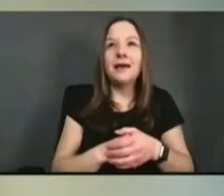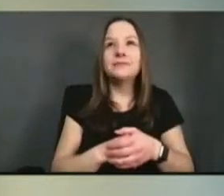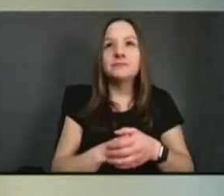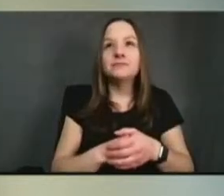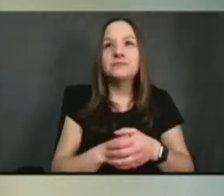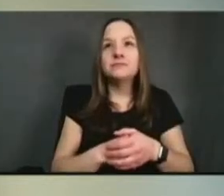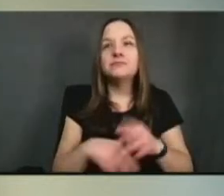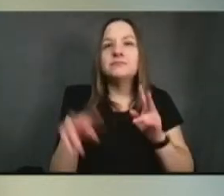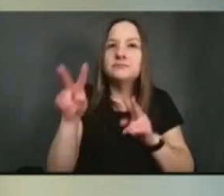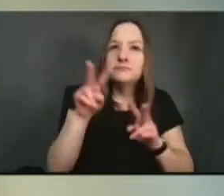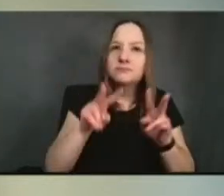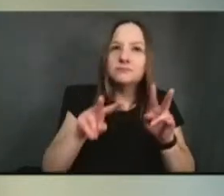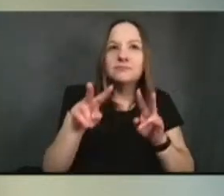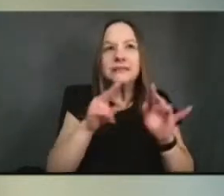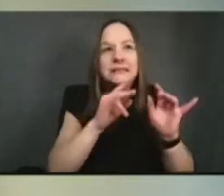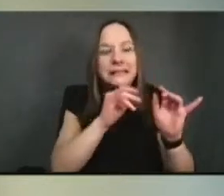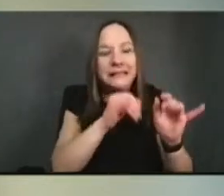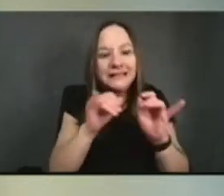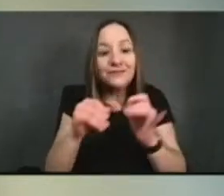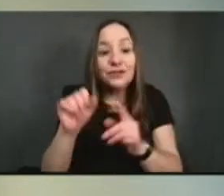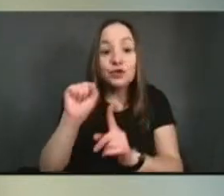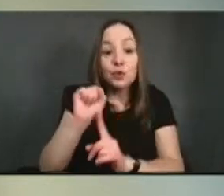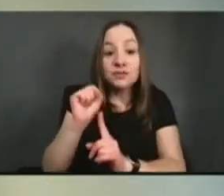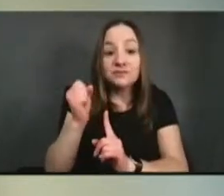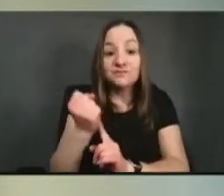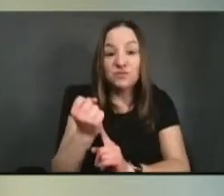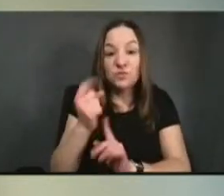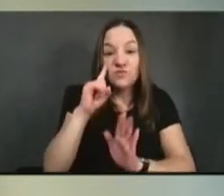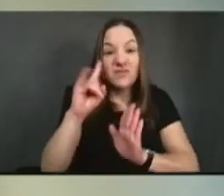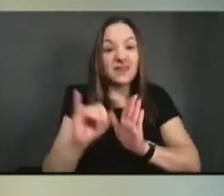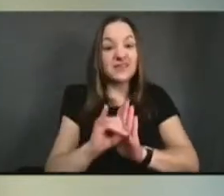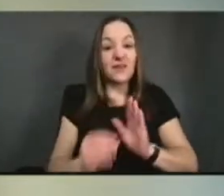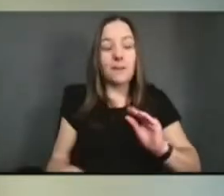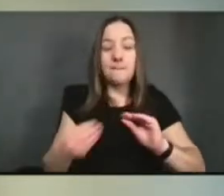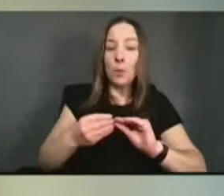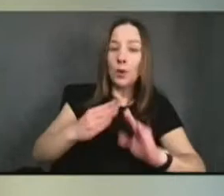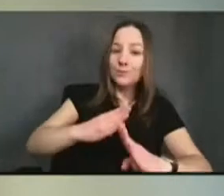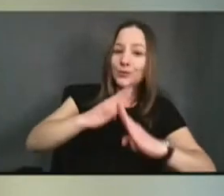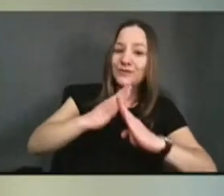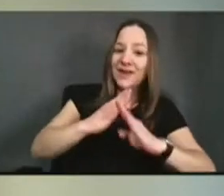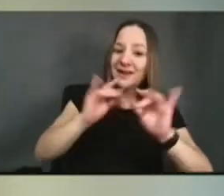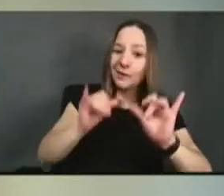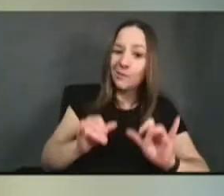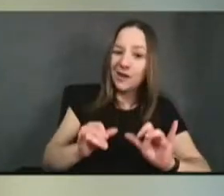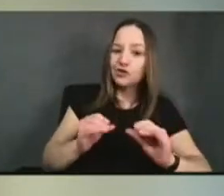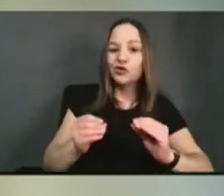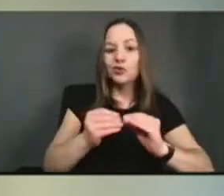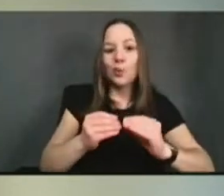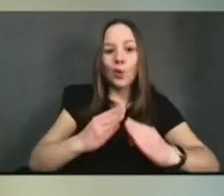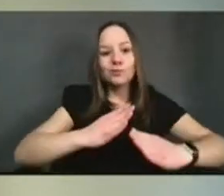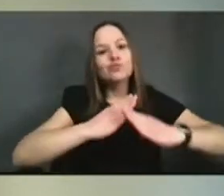school to keep our students in school and to look at those individuals where we need to